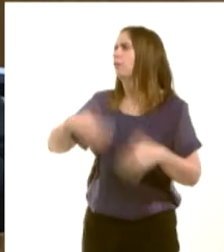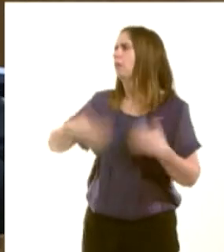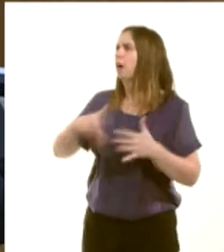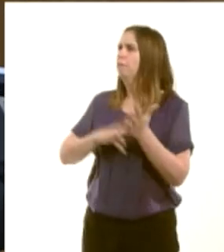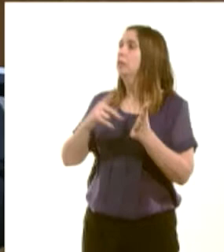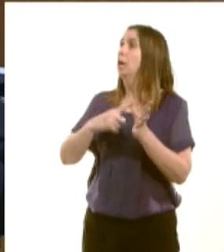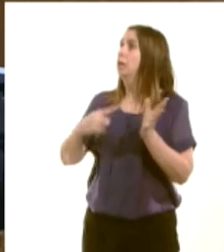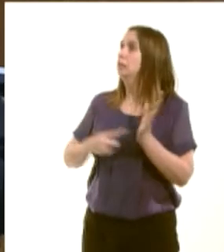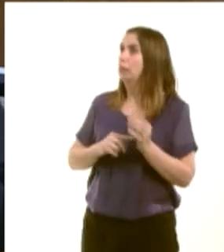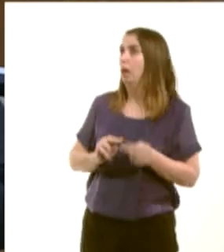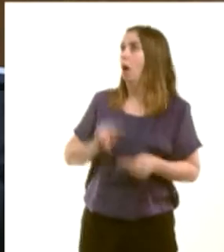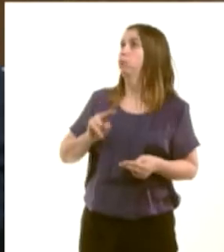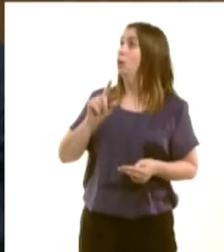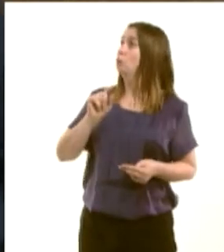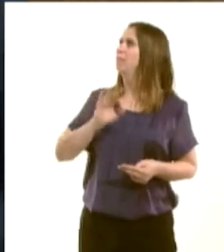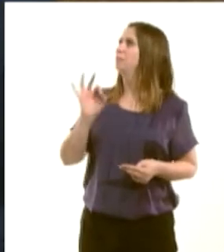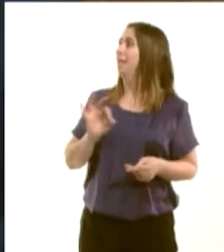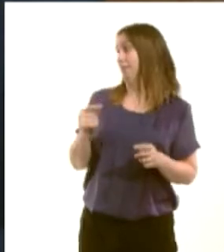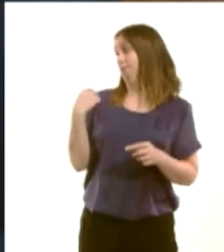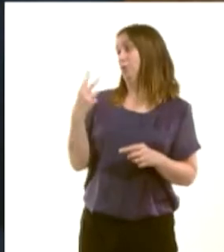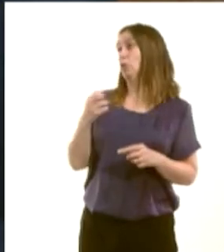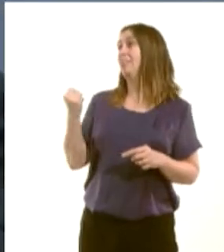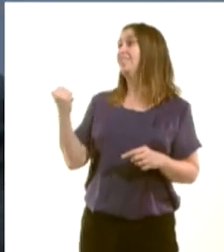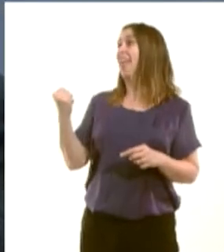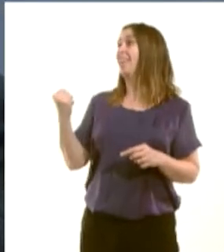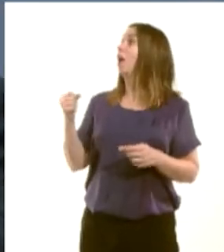to 20 per cent just after they were elected in 2010.